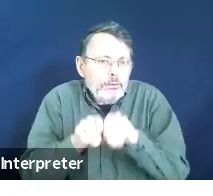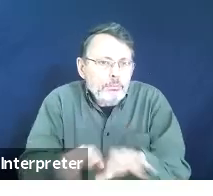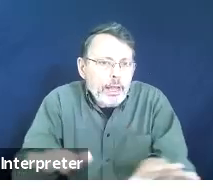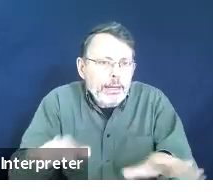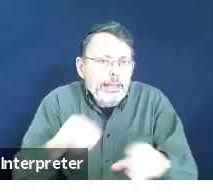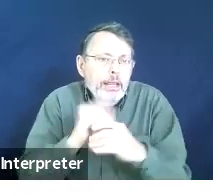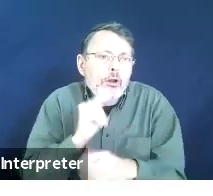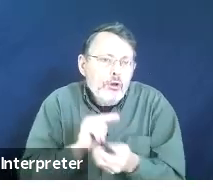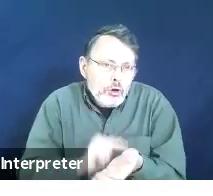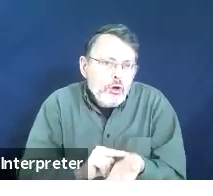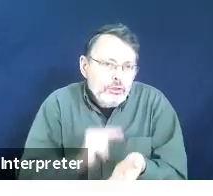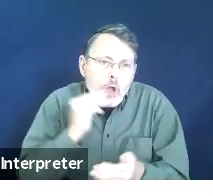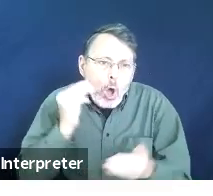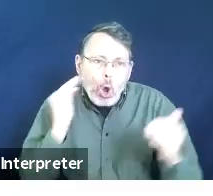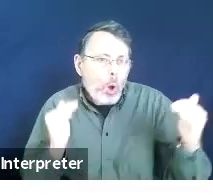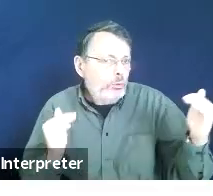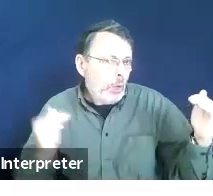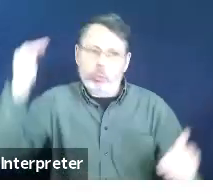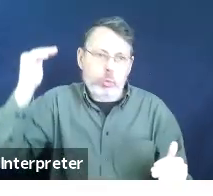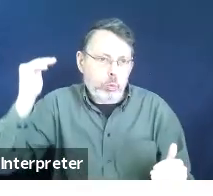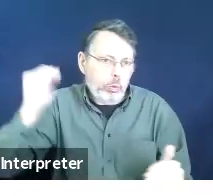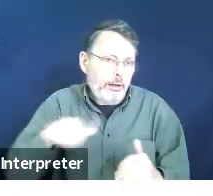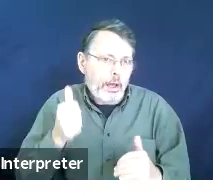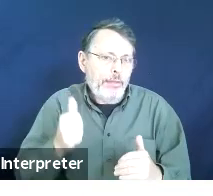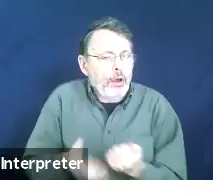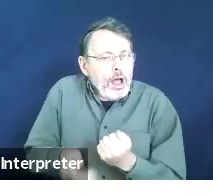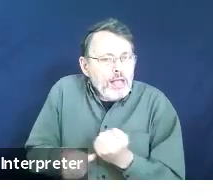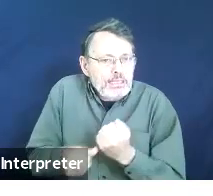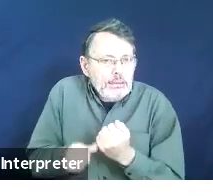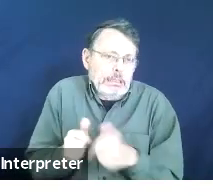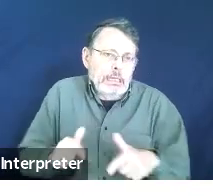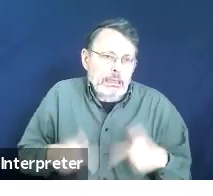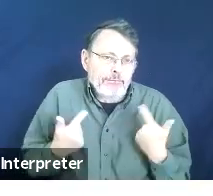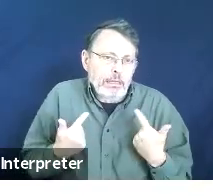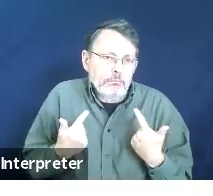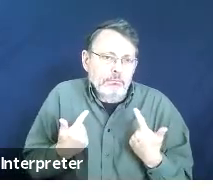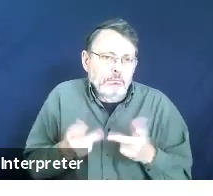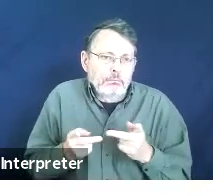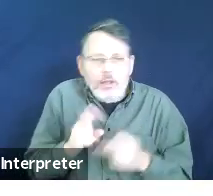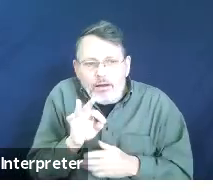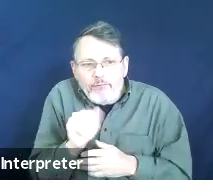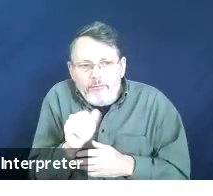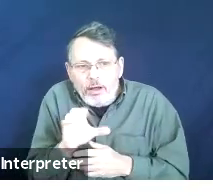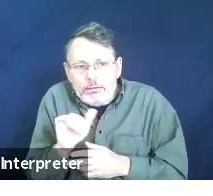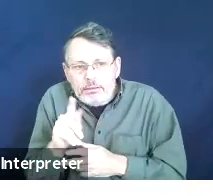homes and other living assistance facilities. So delivering for some protective equipment has been